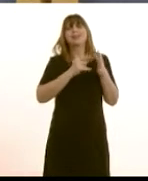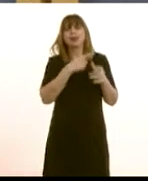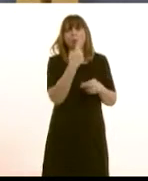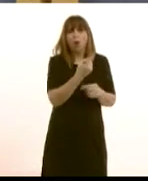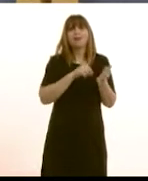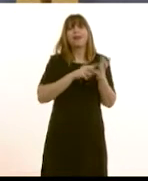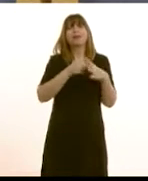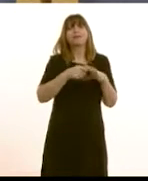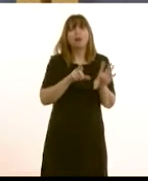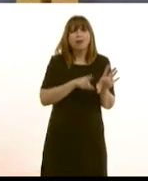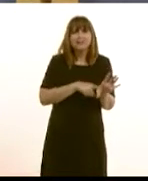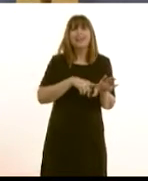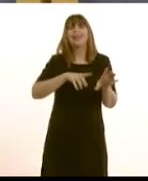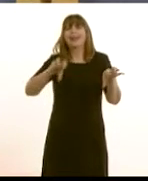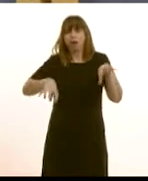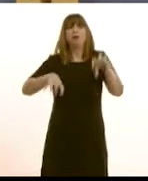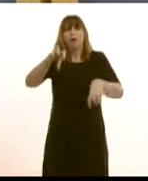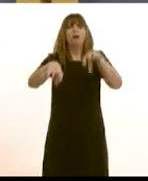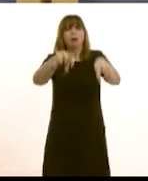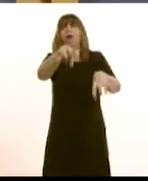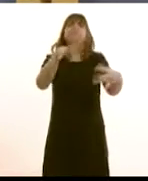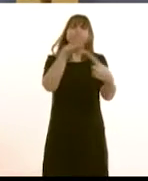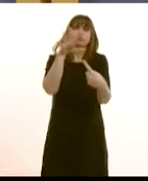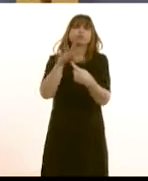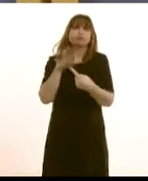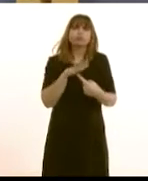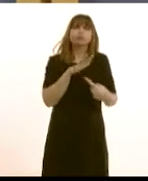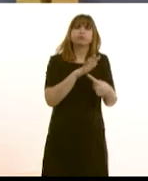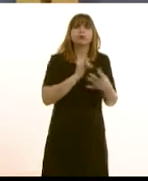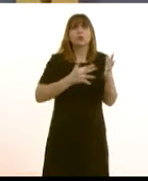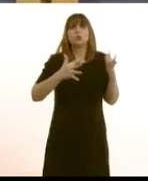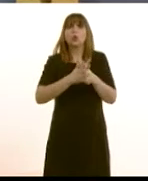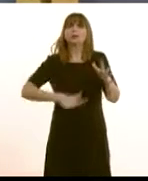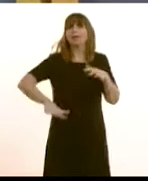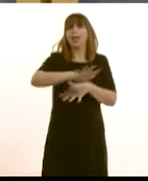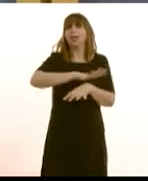are very important to the Swansea region. What work is being done with universities